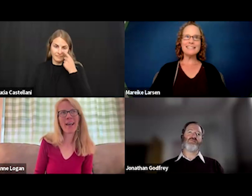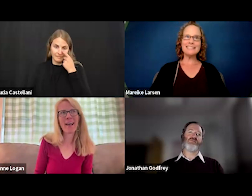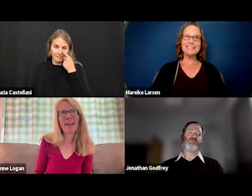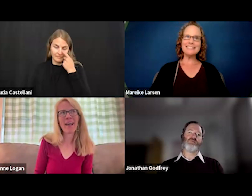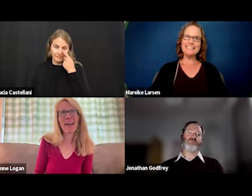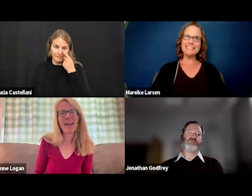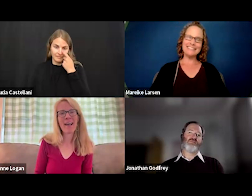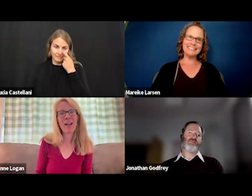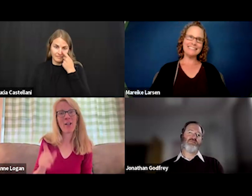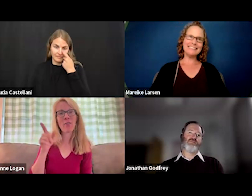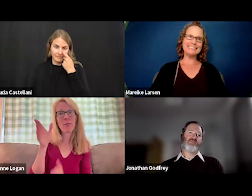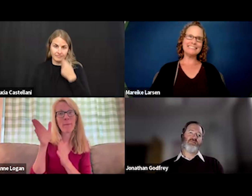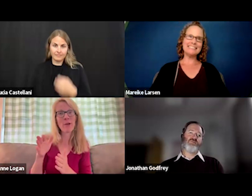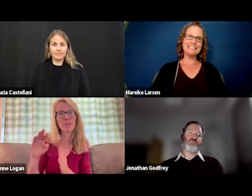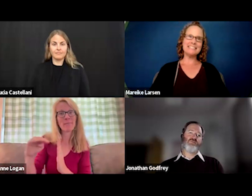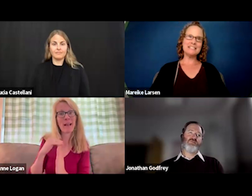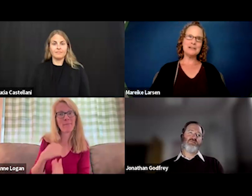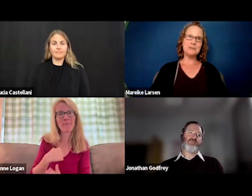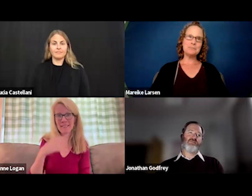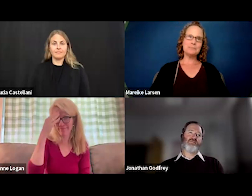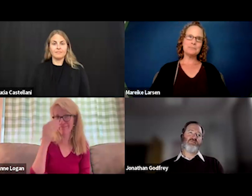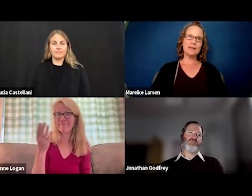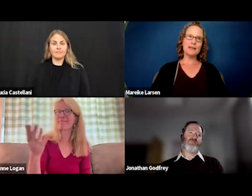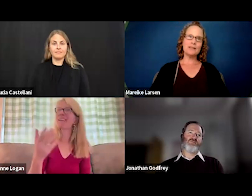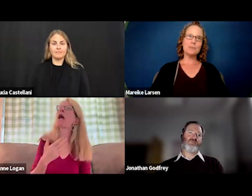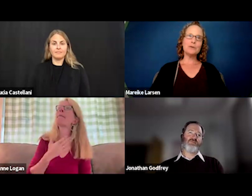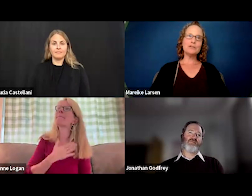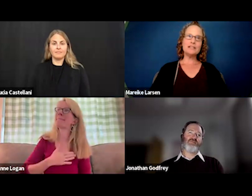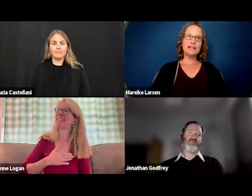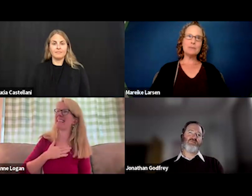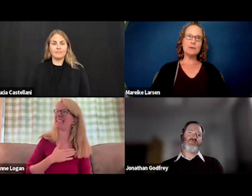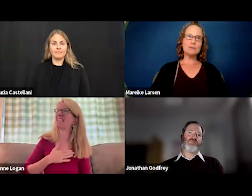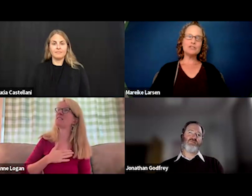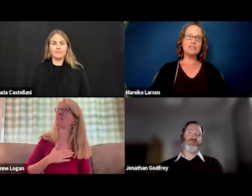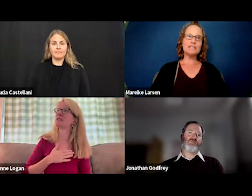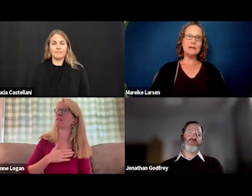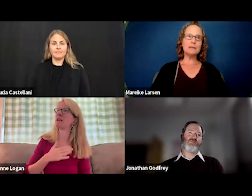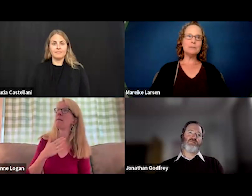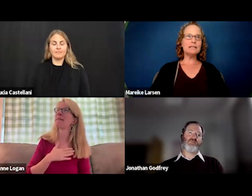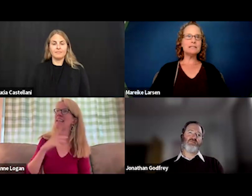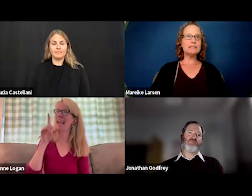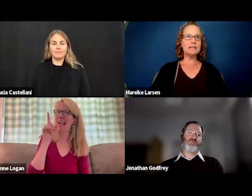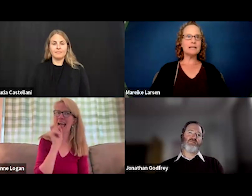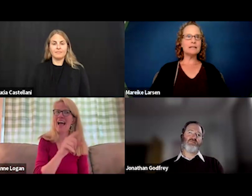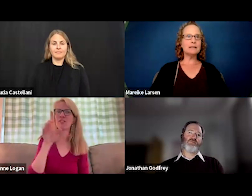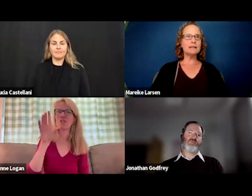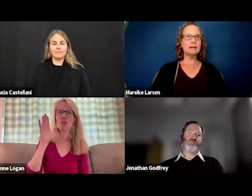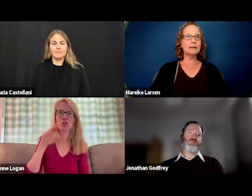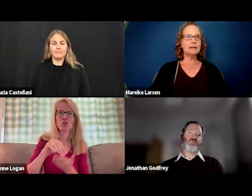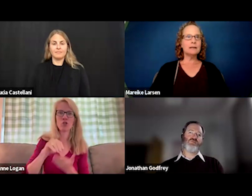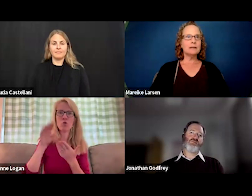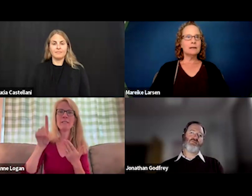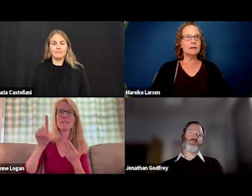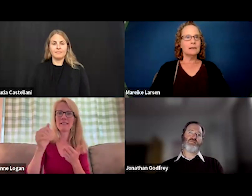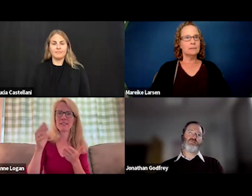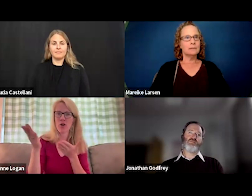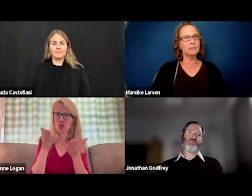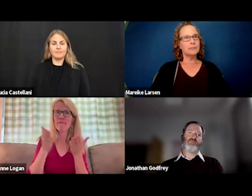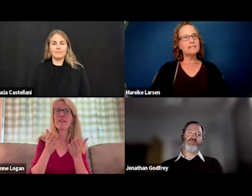And the person that I approached emailed me and said, please